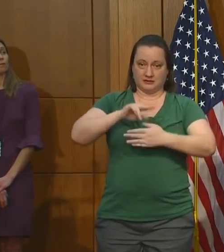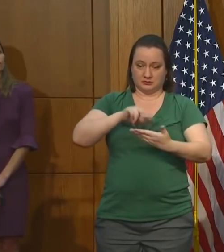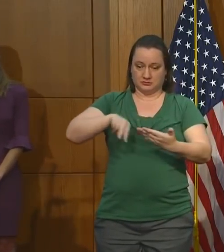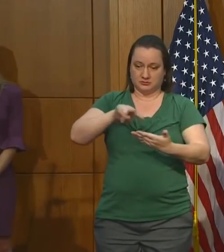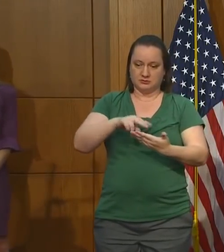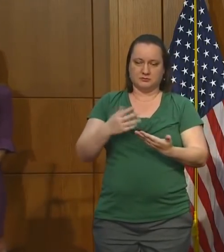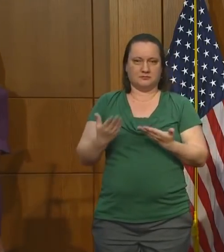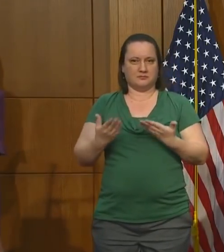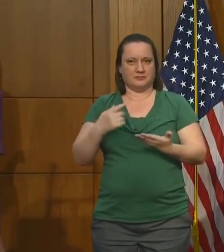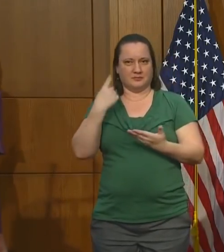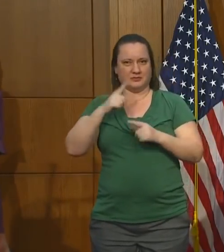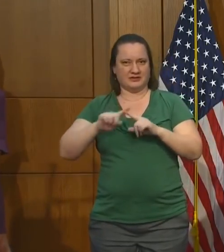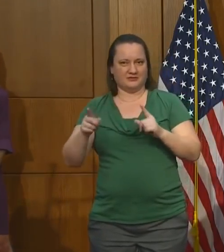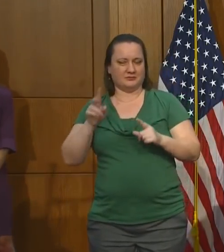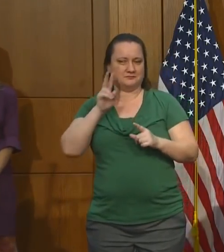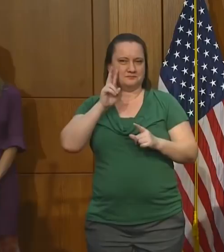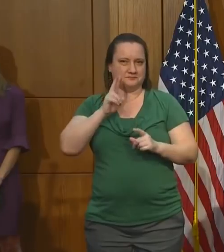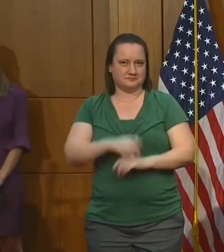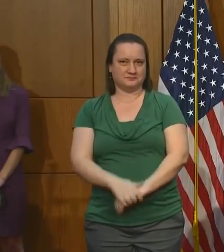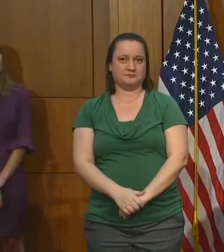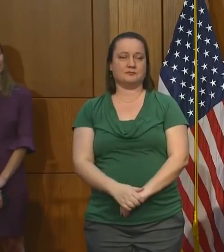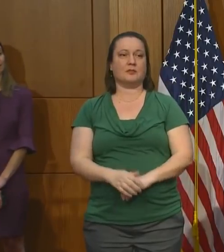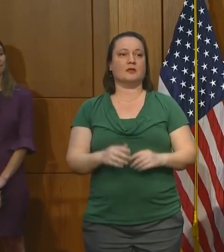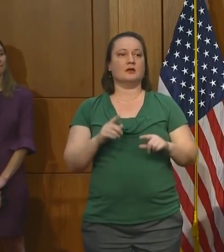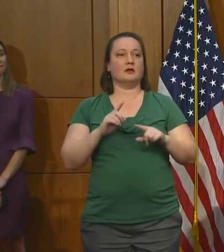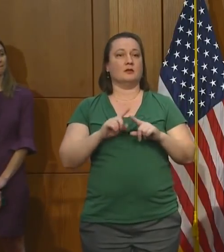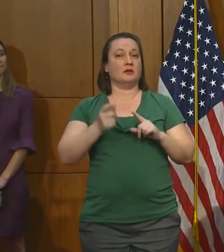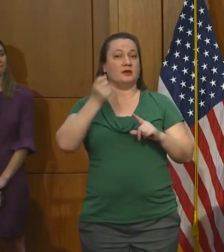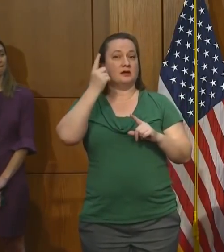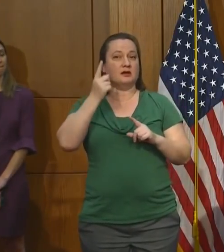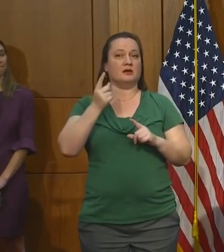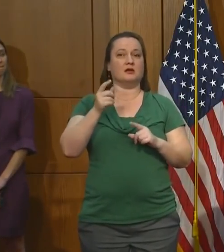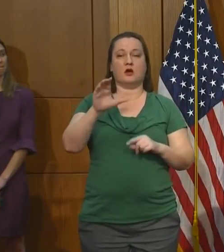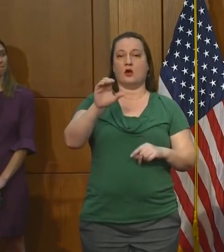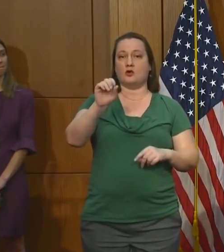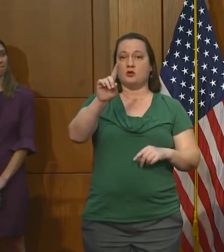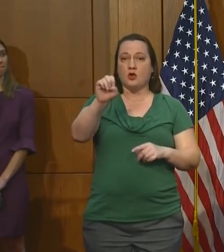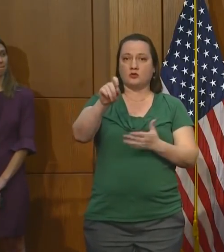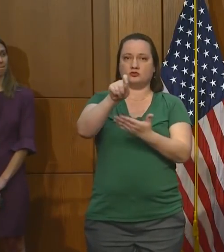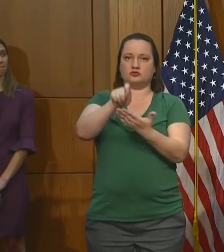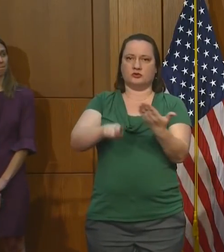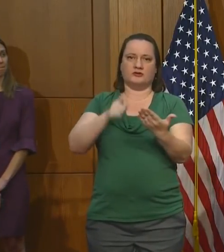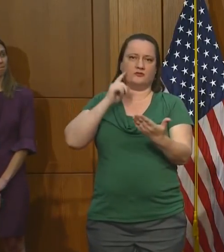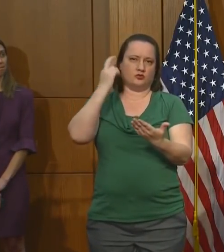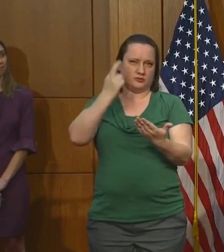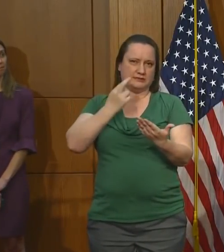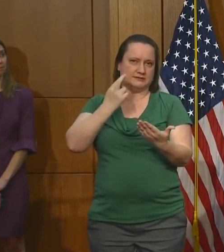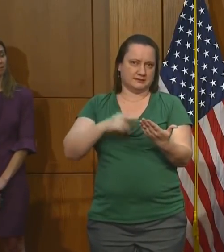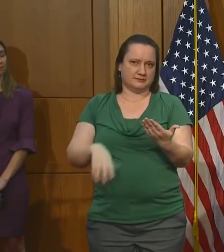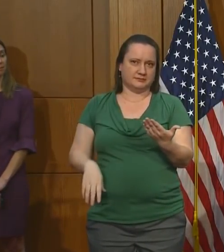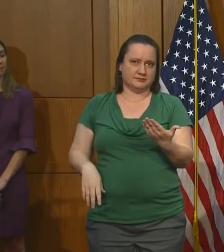PROOF IS IN THAT PUT IN AS I SAY SO. LET'S TALK ABOUT IT LET'S BETTER- AND ALSO REALIZE